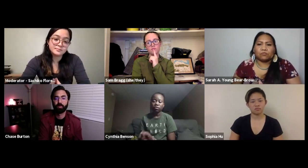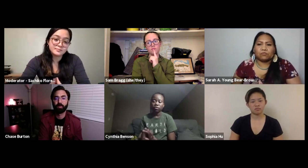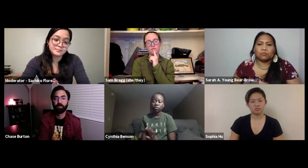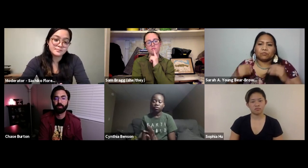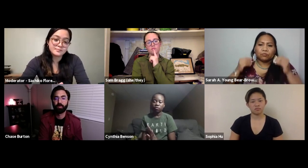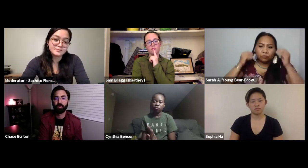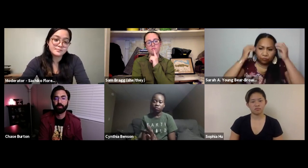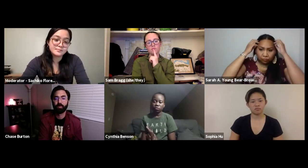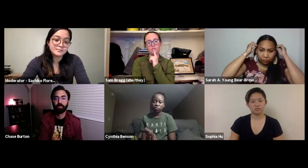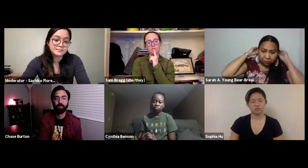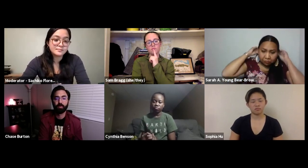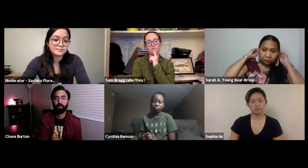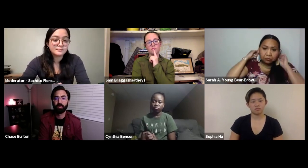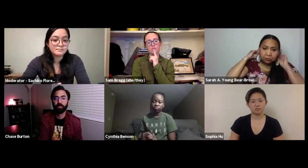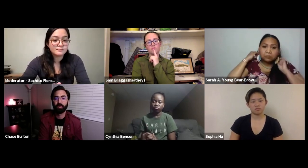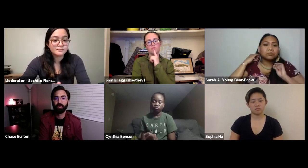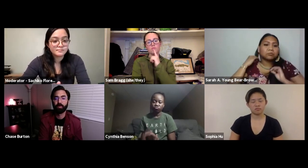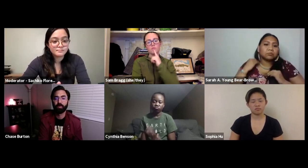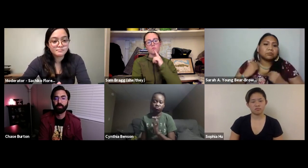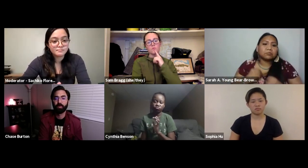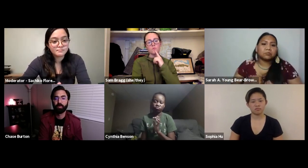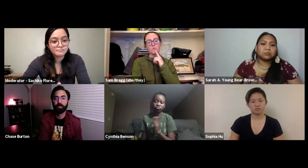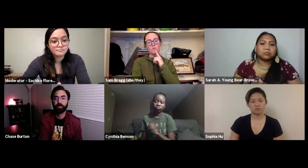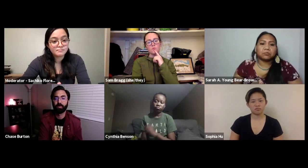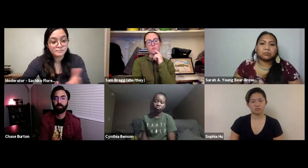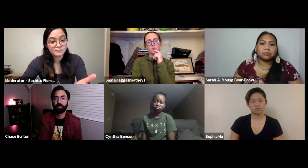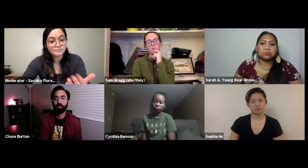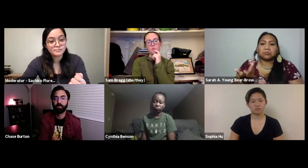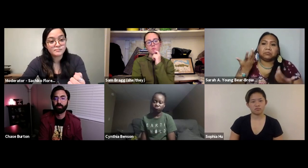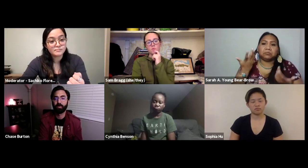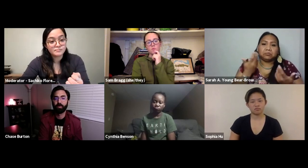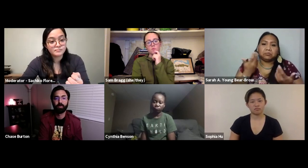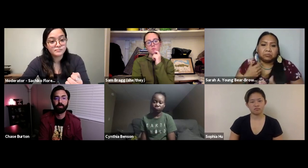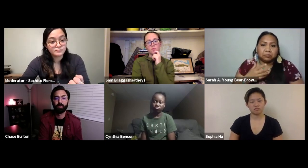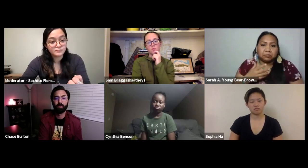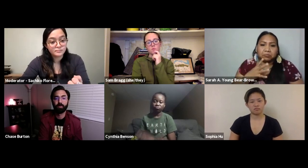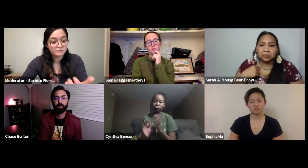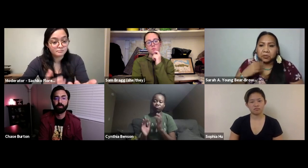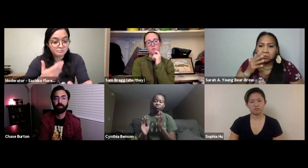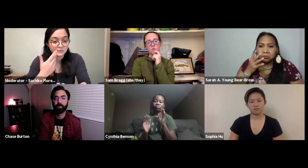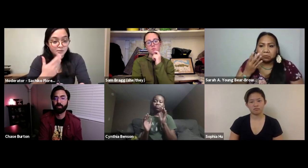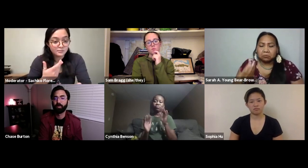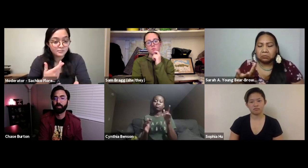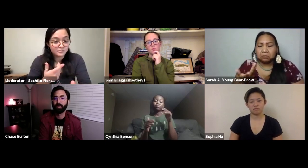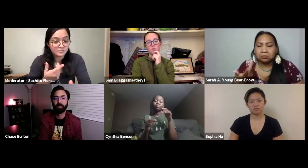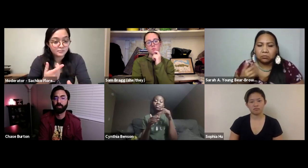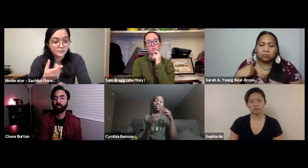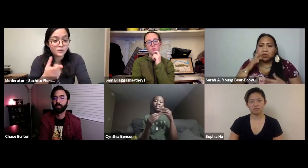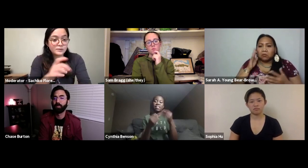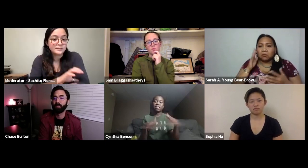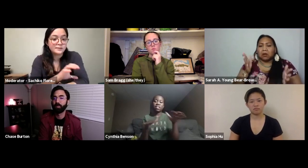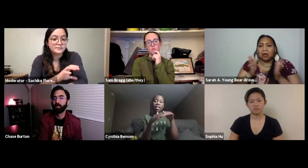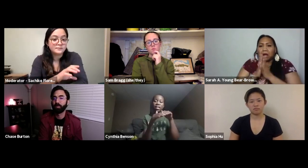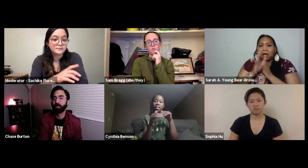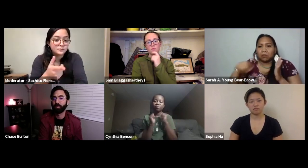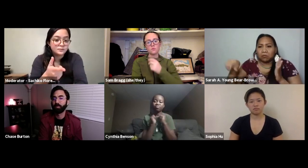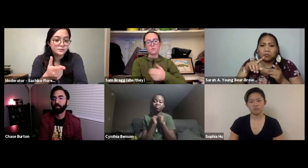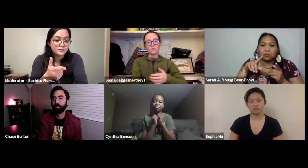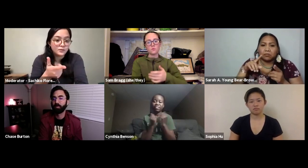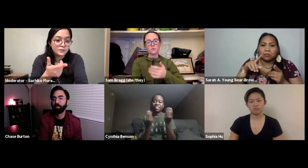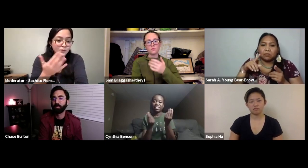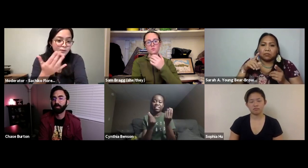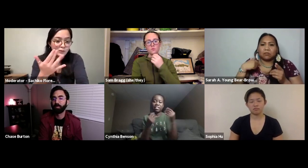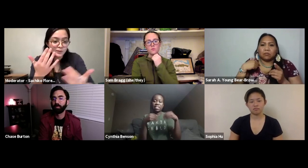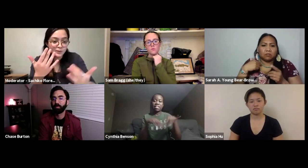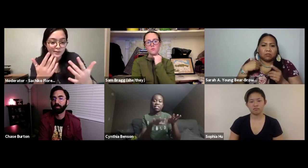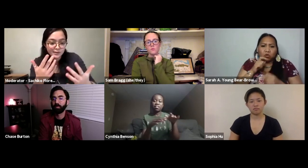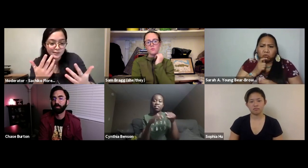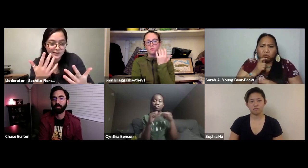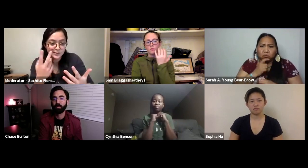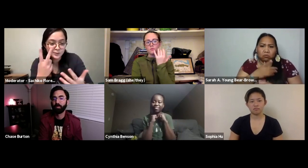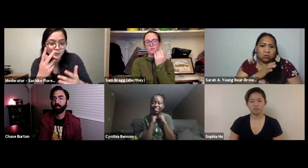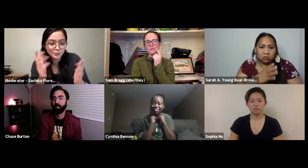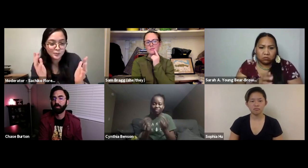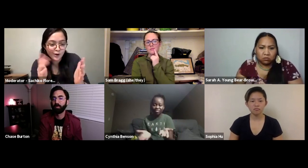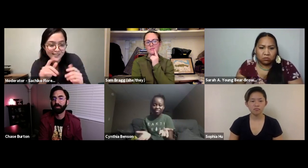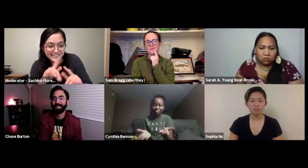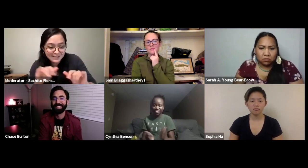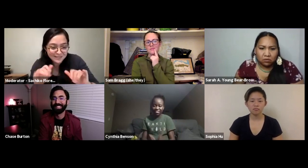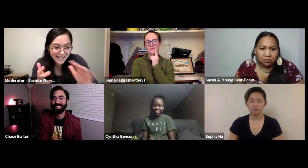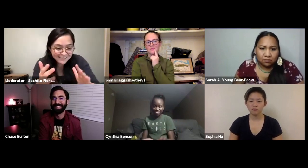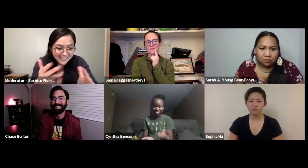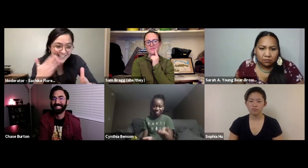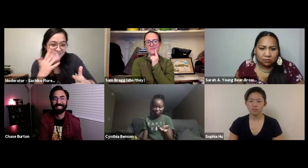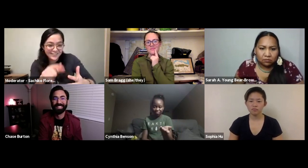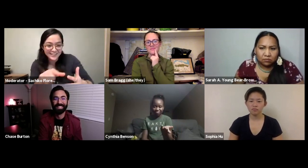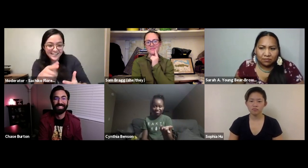the environment. SACHIKO: Oh hold on one second, we can't all